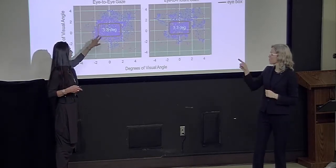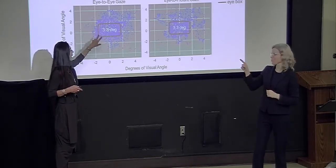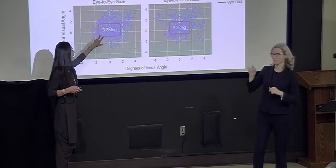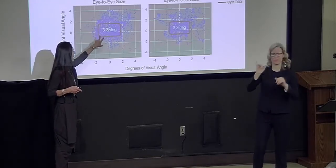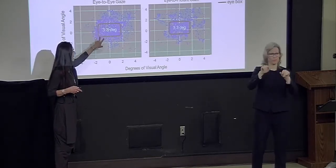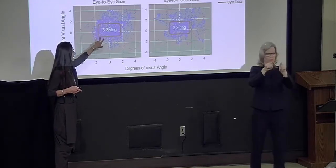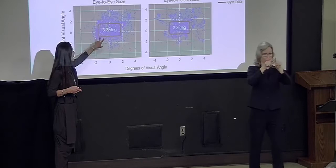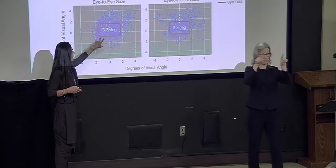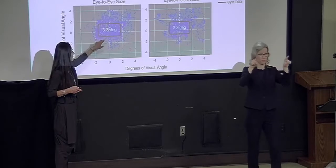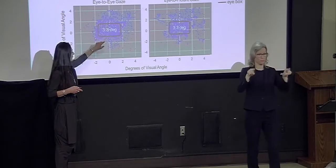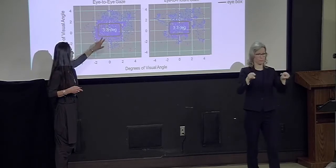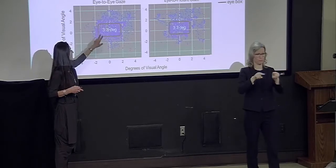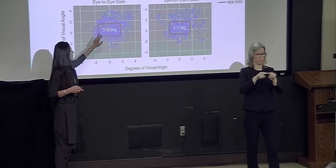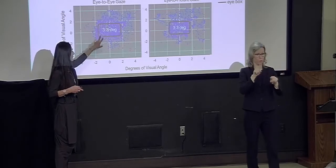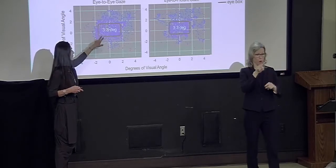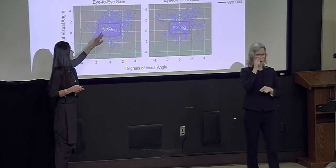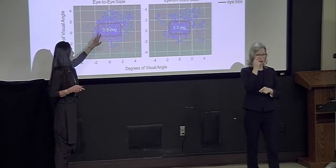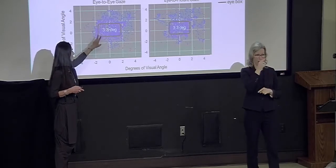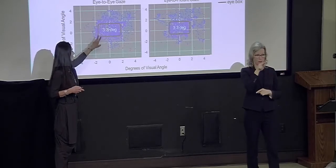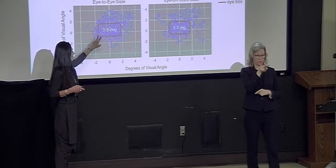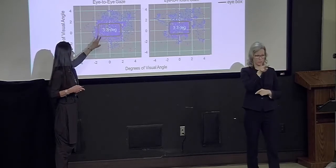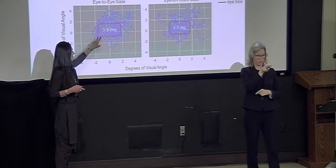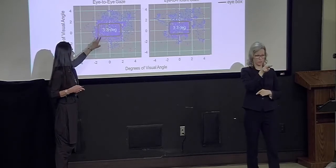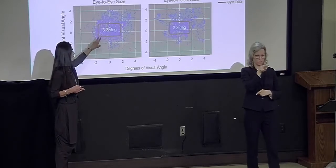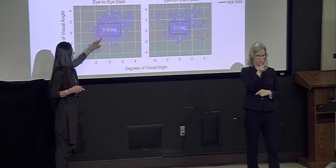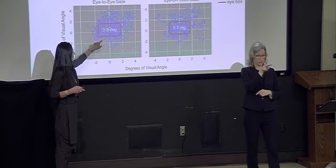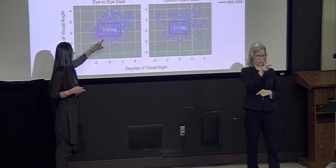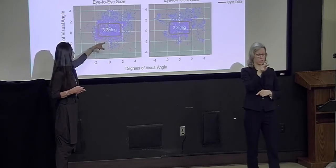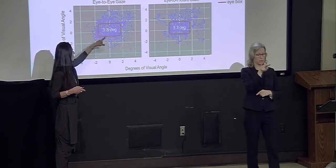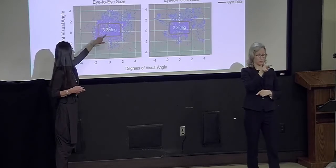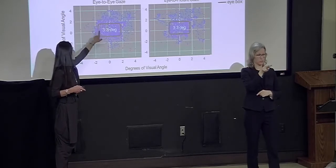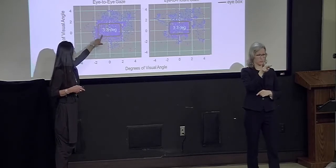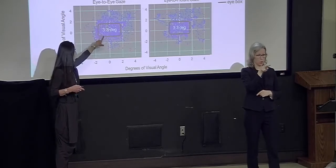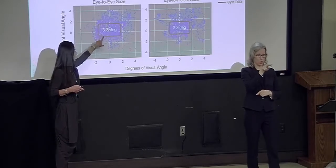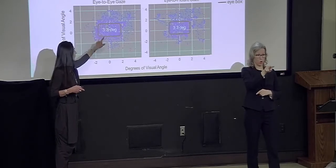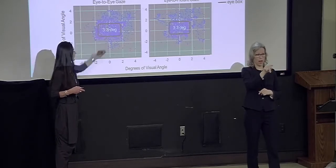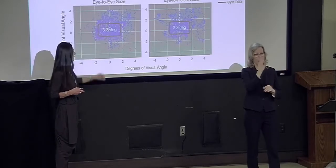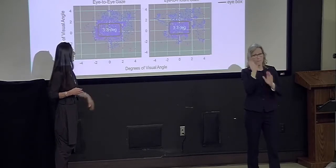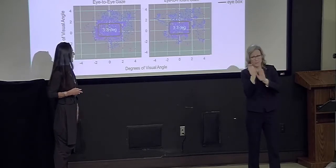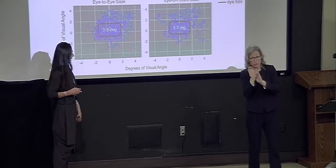the eye was in the picture or the real person so this is the eye window,